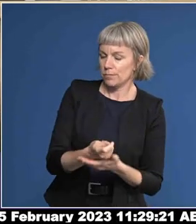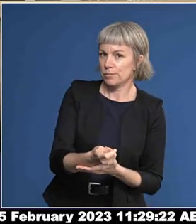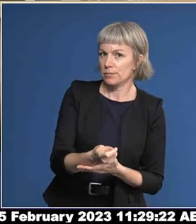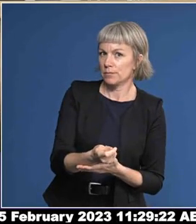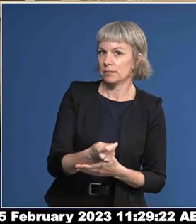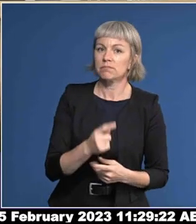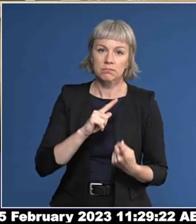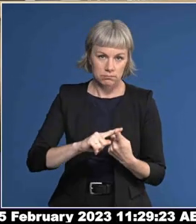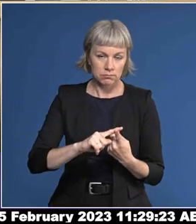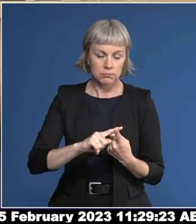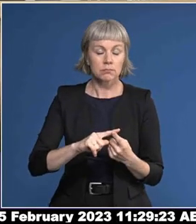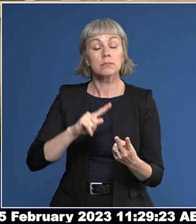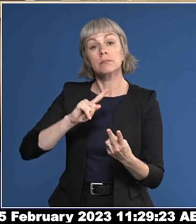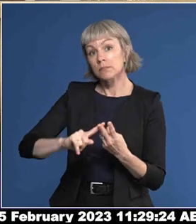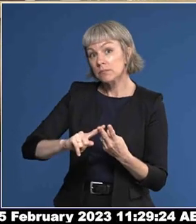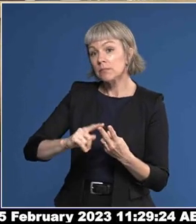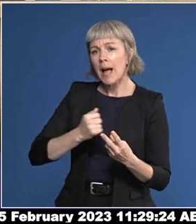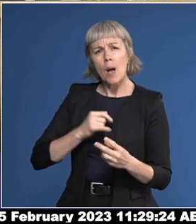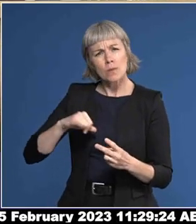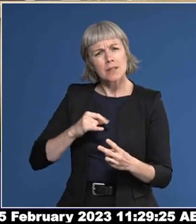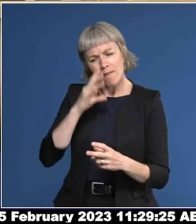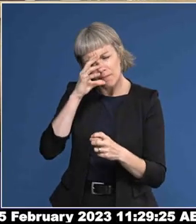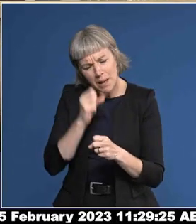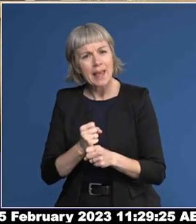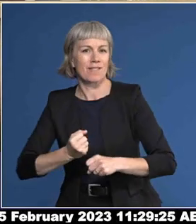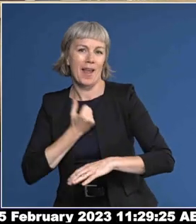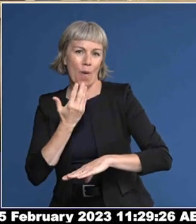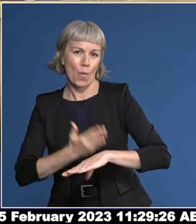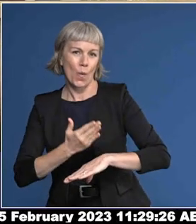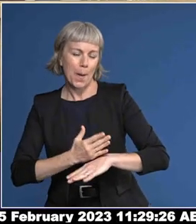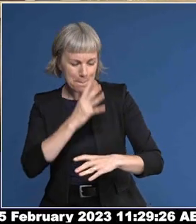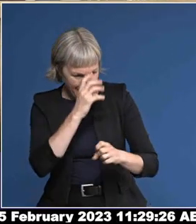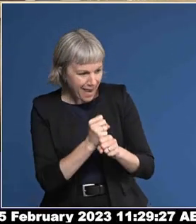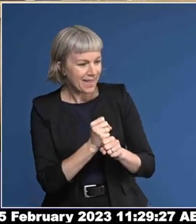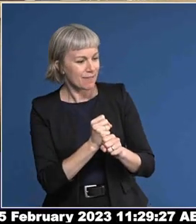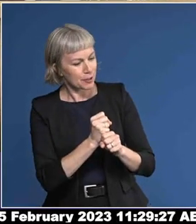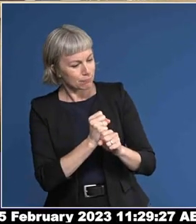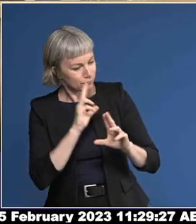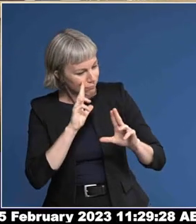as an organisation, they connect to us, they respect what the organisation is trying to